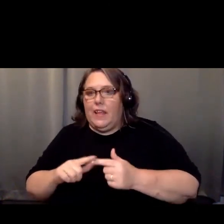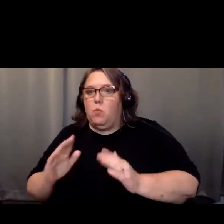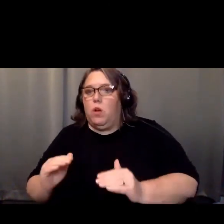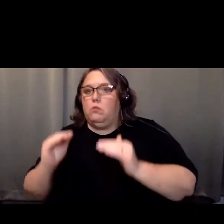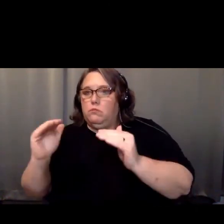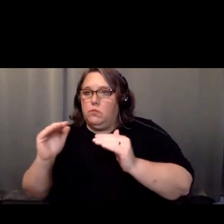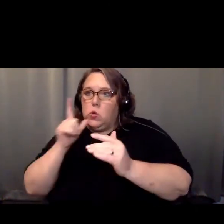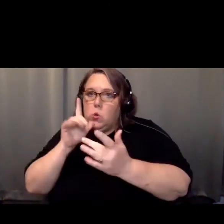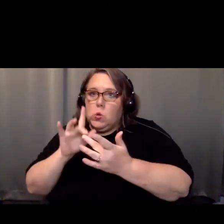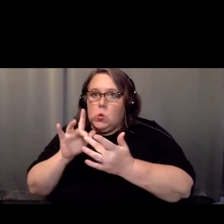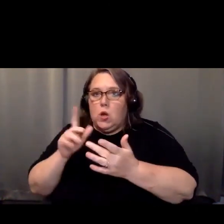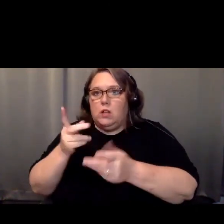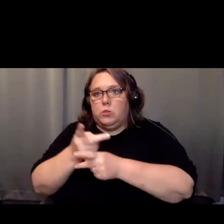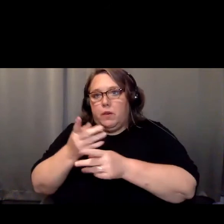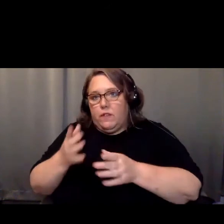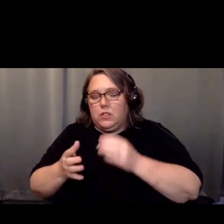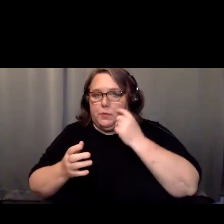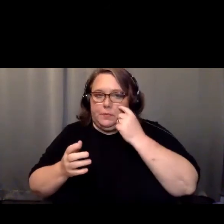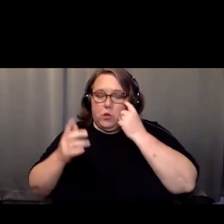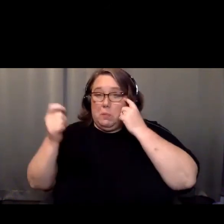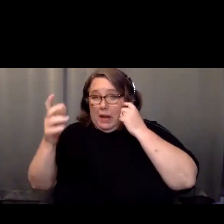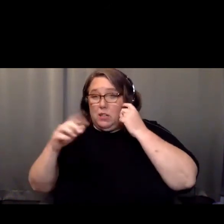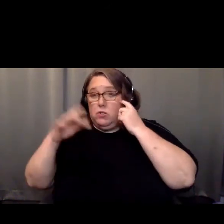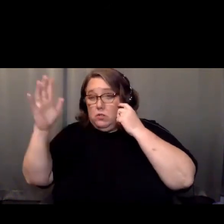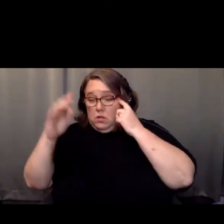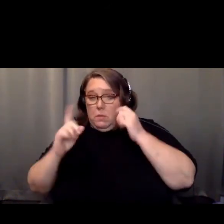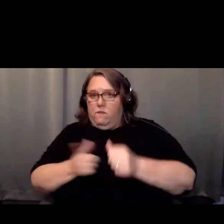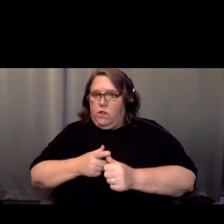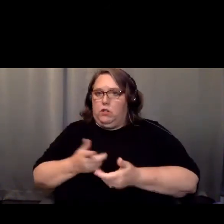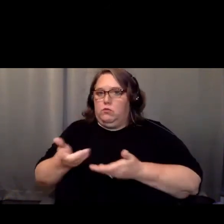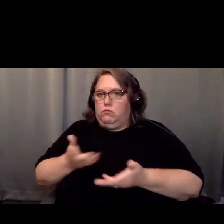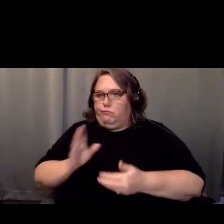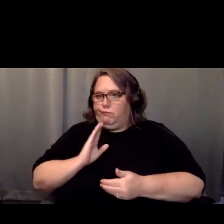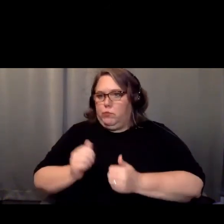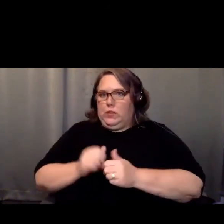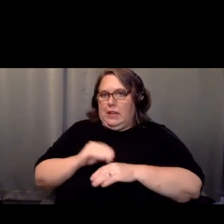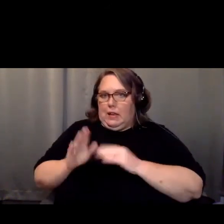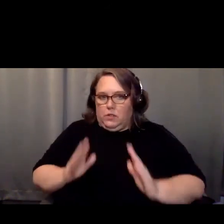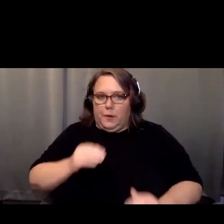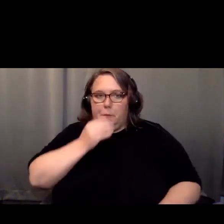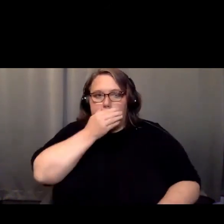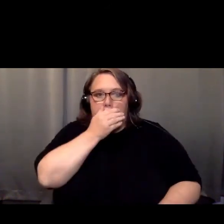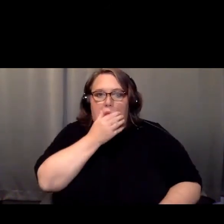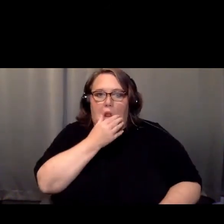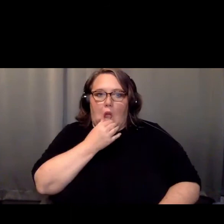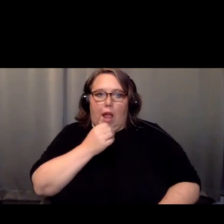which would be their vocational rehabilitation manager and so forth. And then we also help address situations